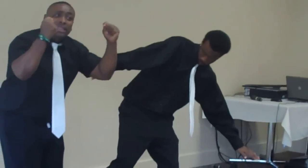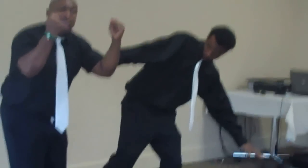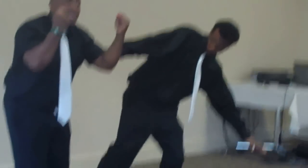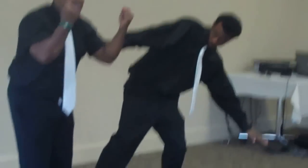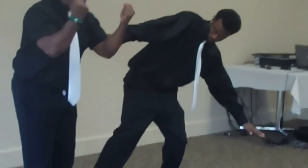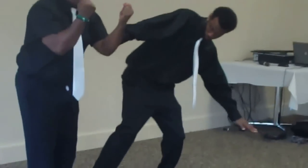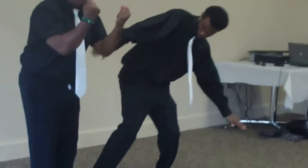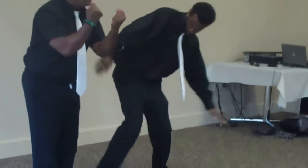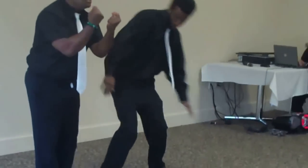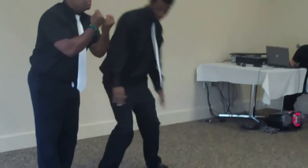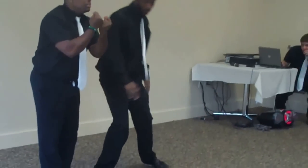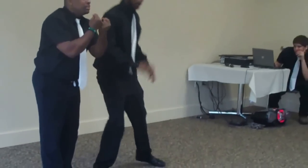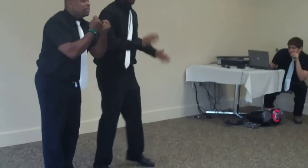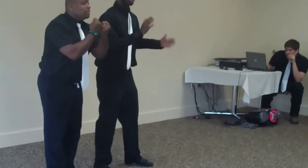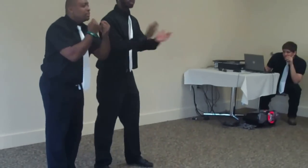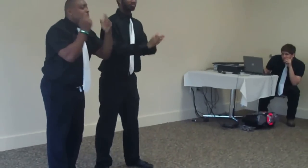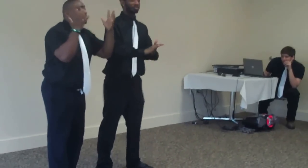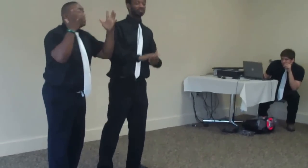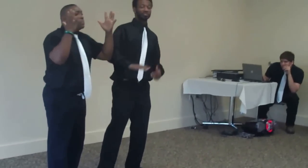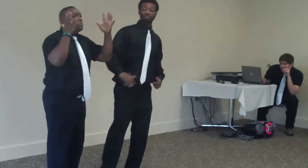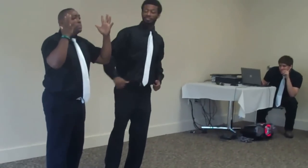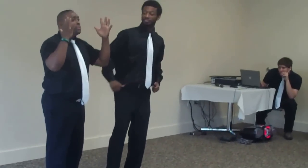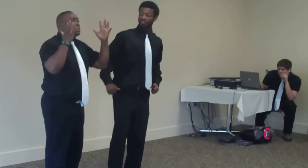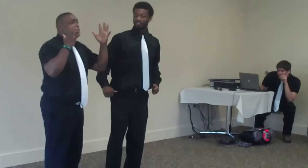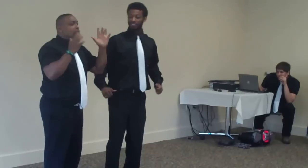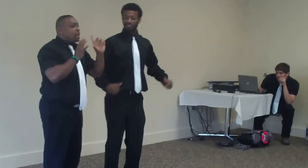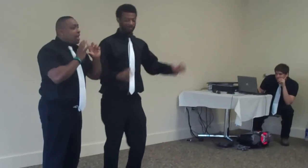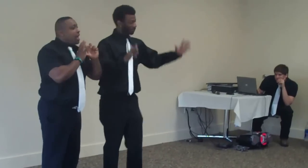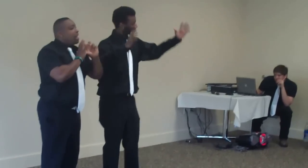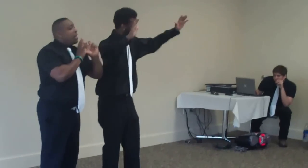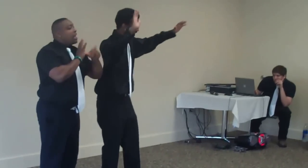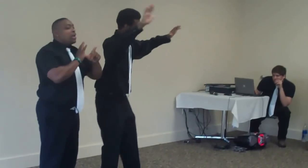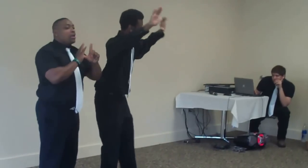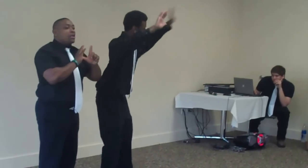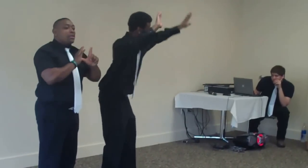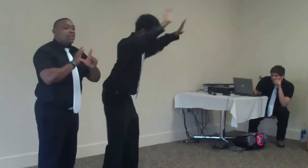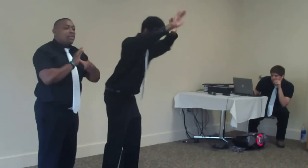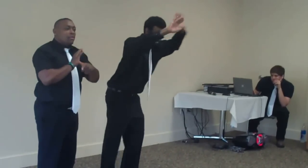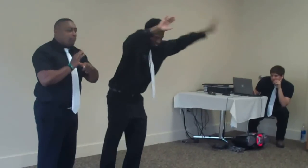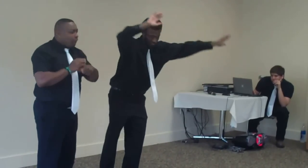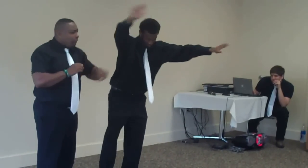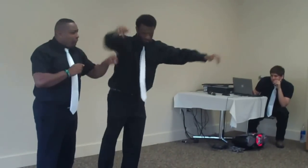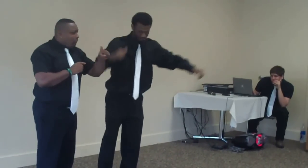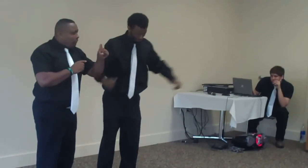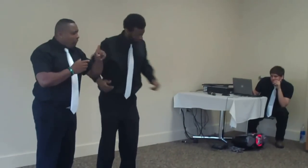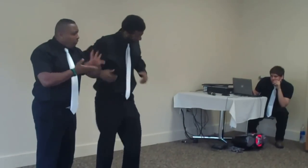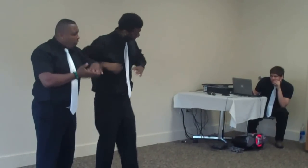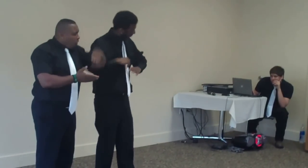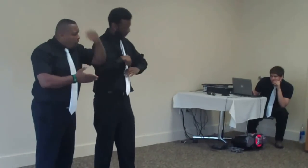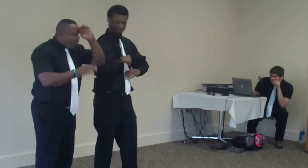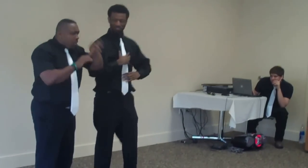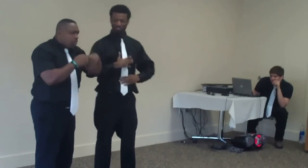Later, he'll learn about dating and dancing with girls